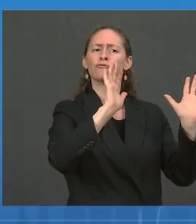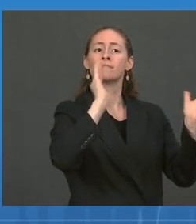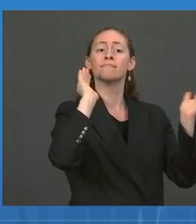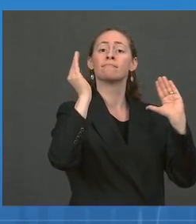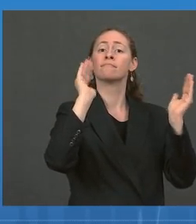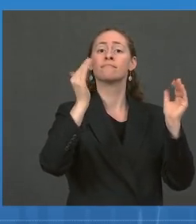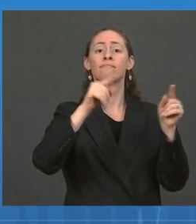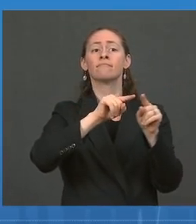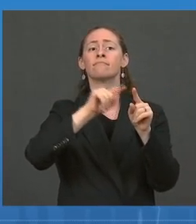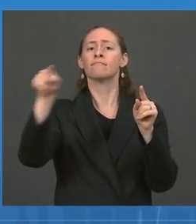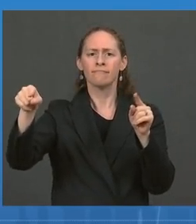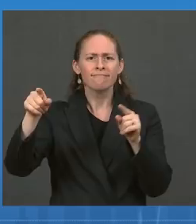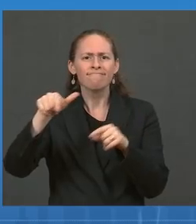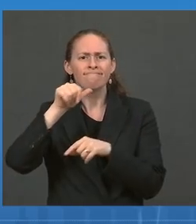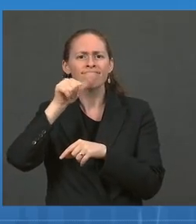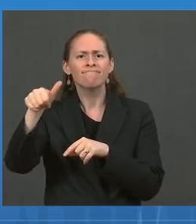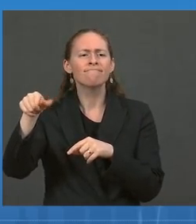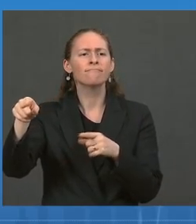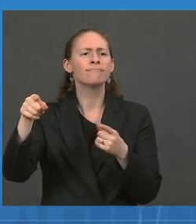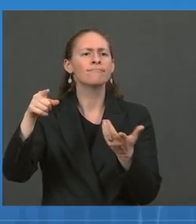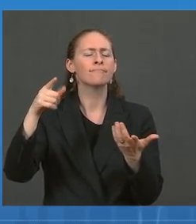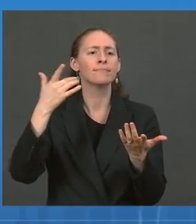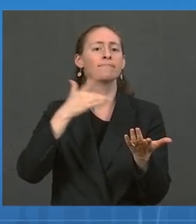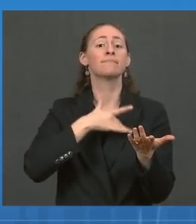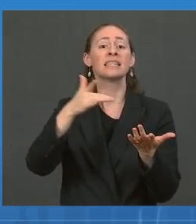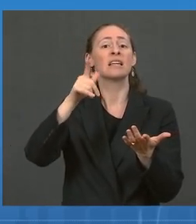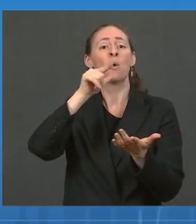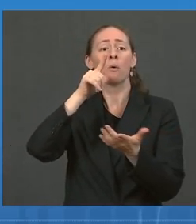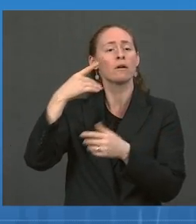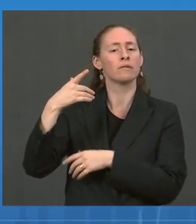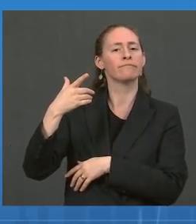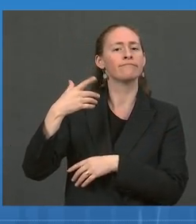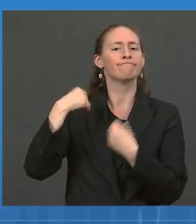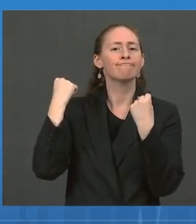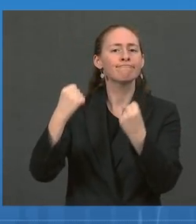rural residents, Republicans, and the uninsured under age 65.